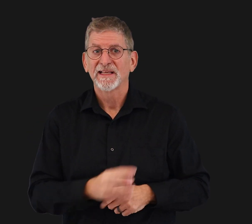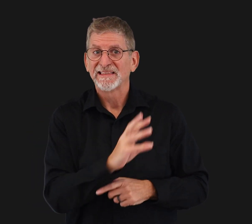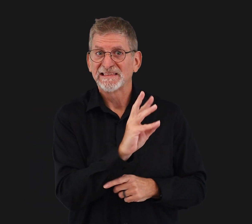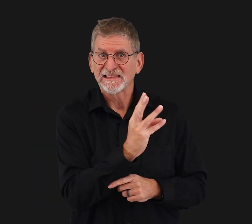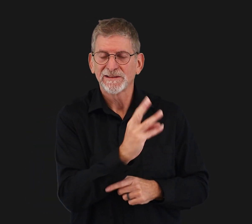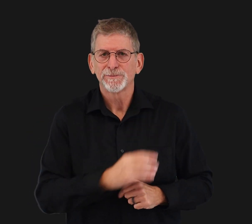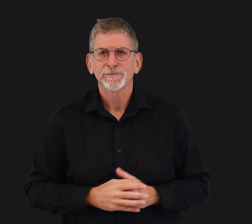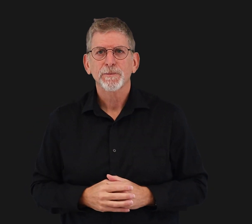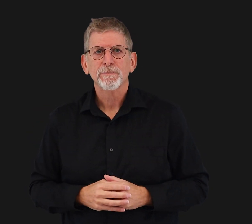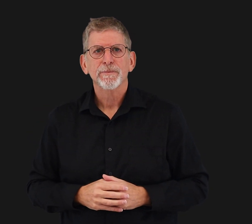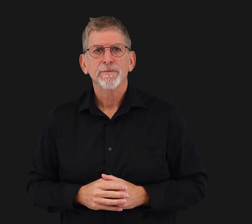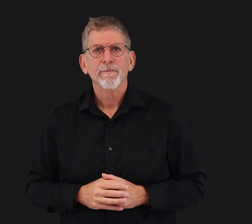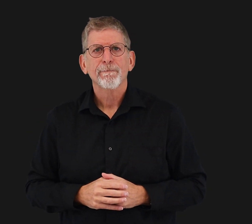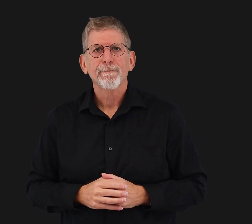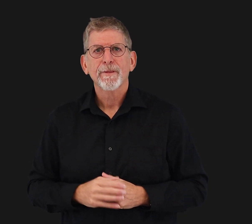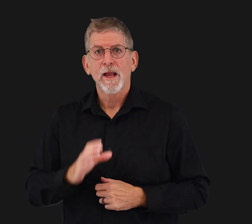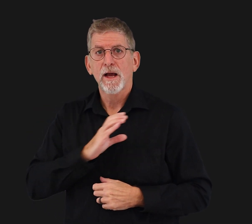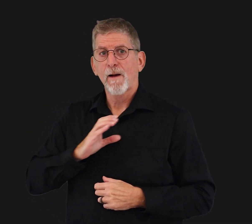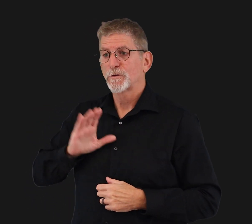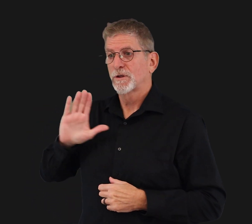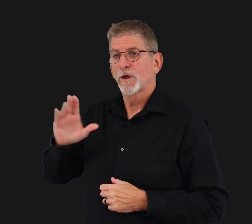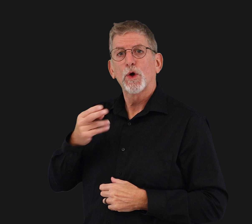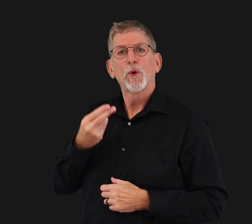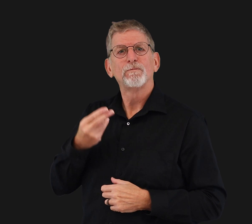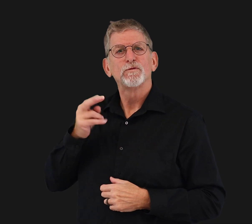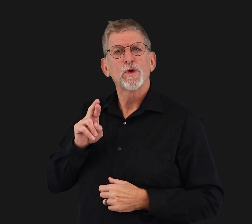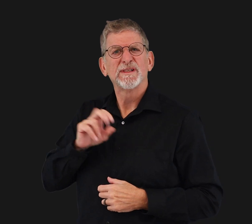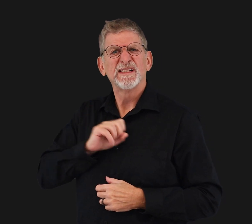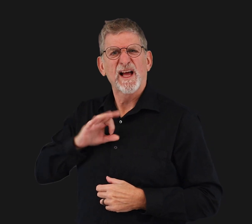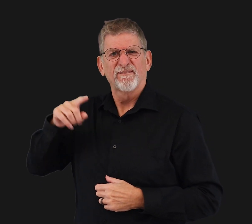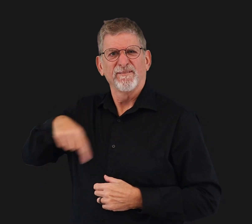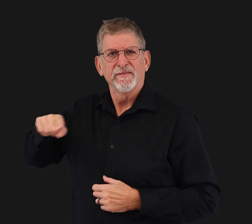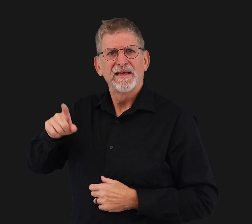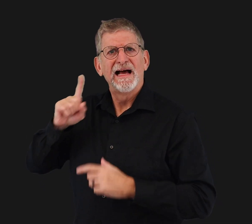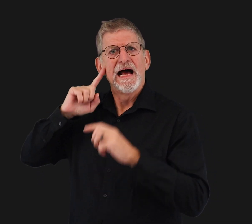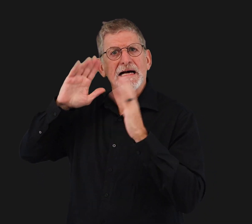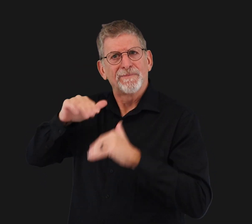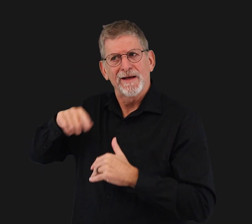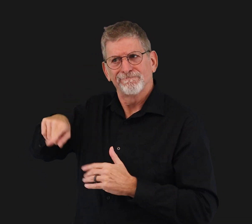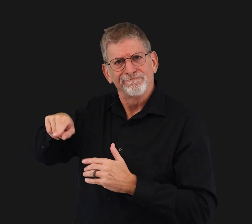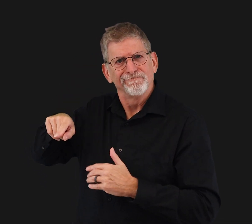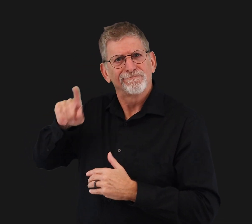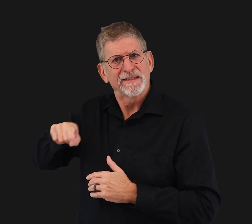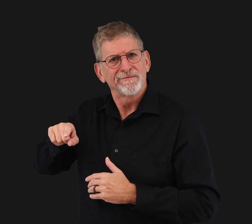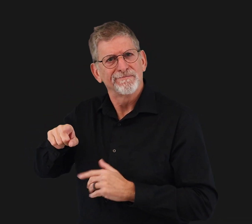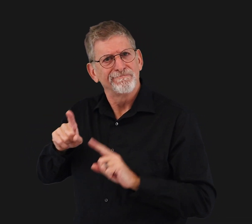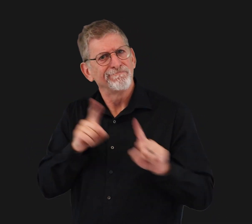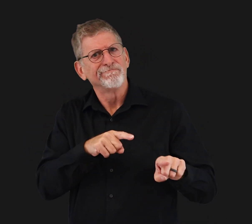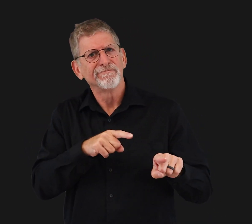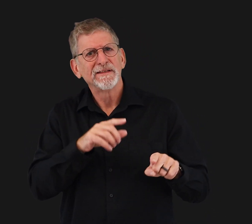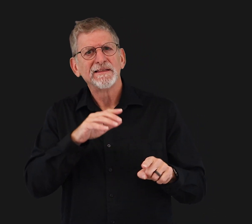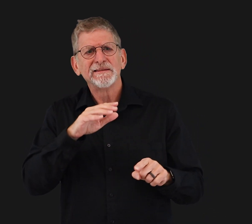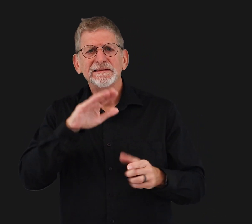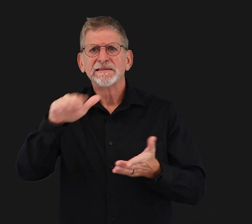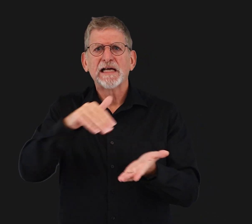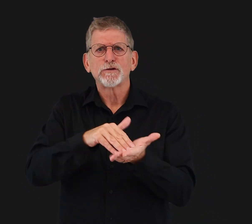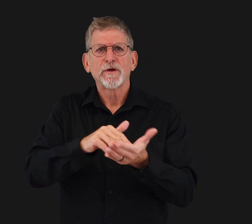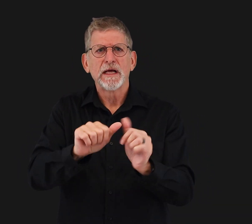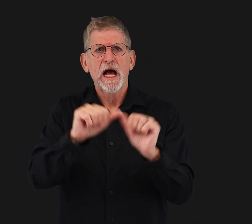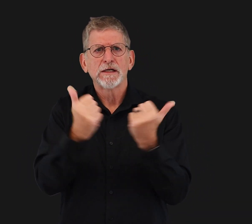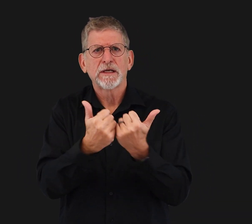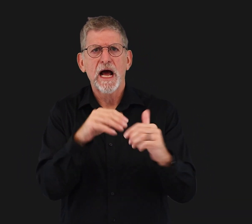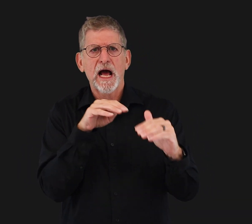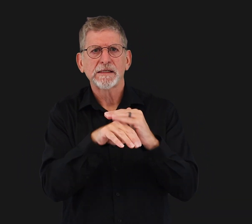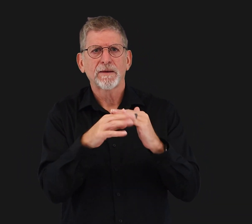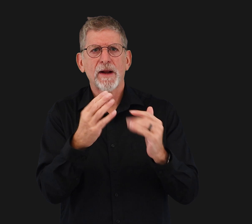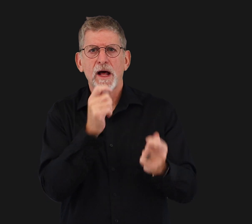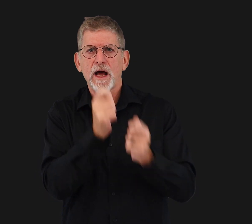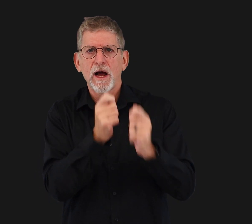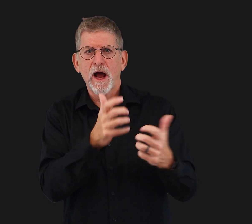• Commission human resources staff are expected to attend central agency accessibility